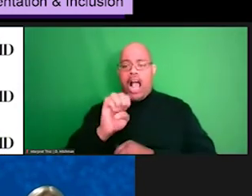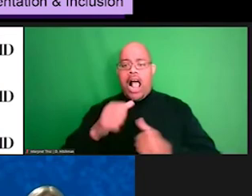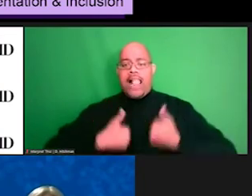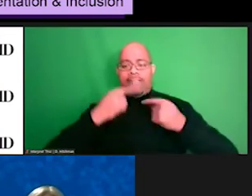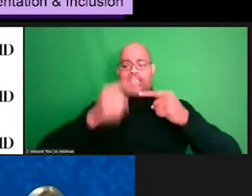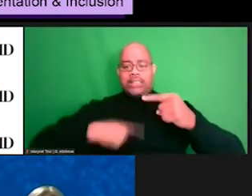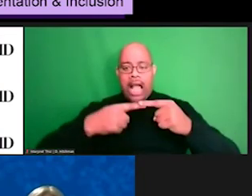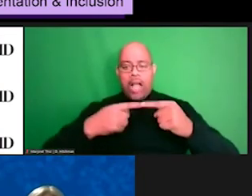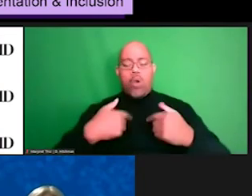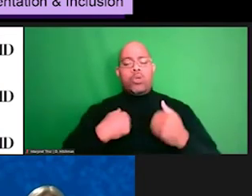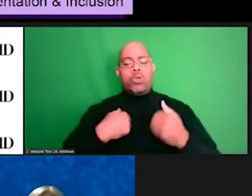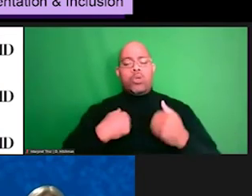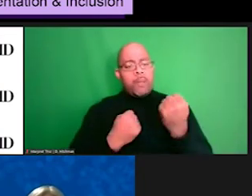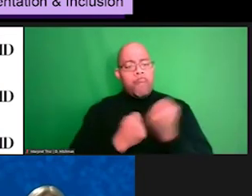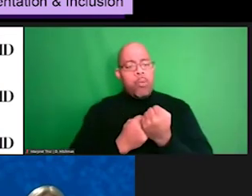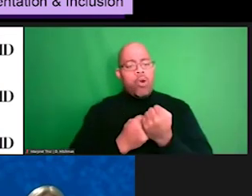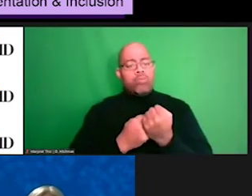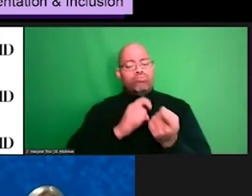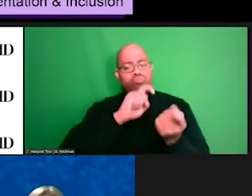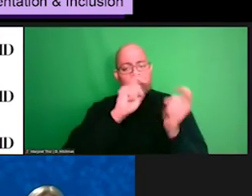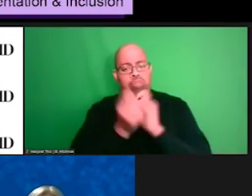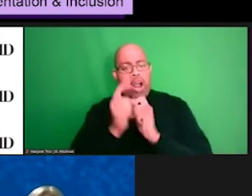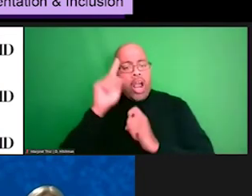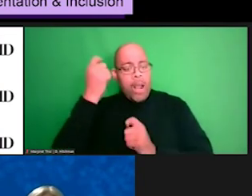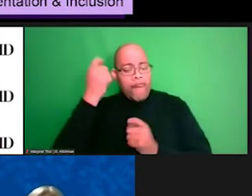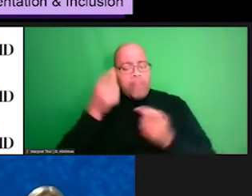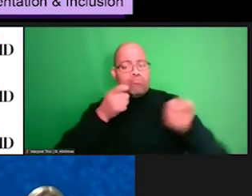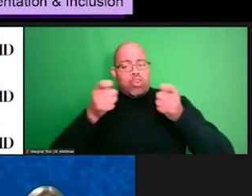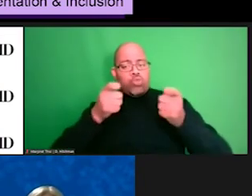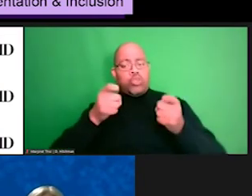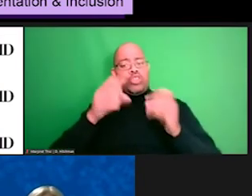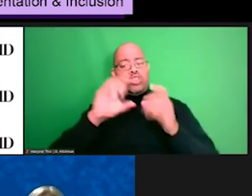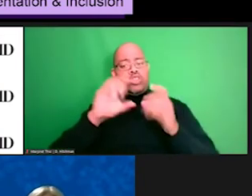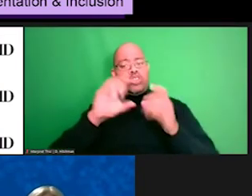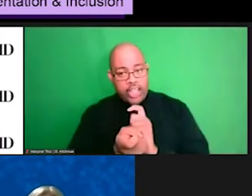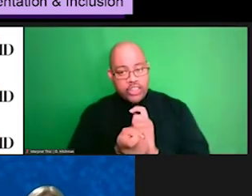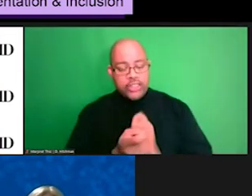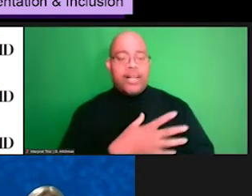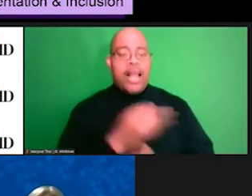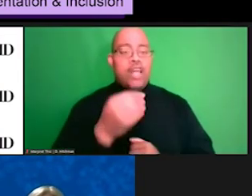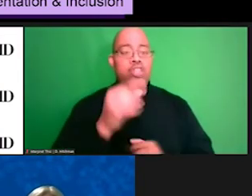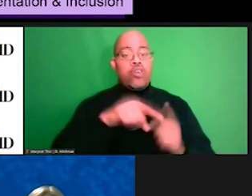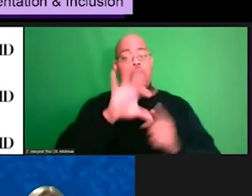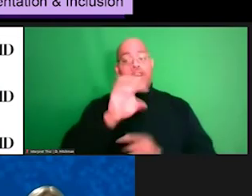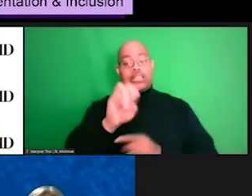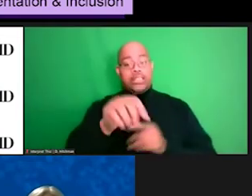evolving governance and regulatory changes. I think to Frances' earlier comment, you know,